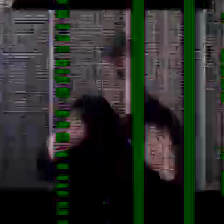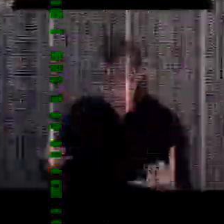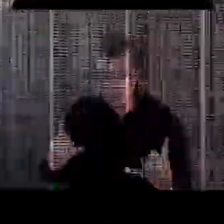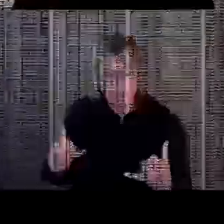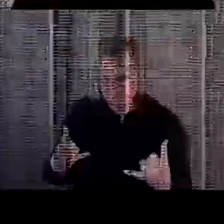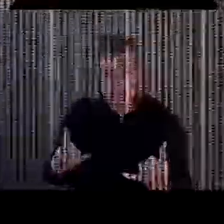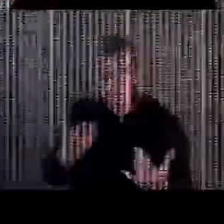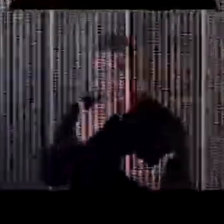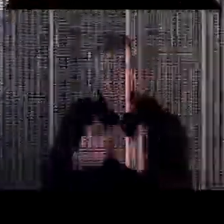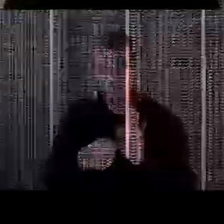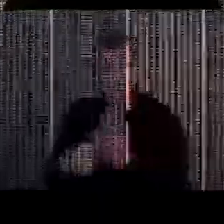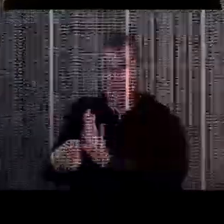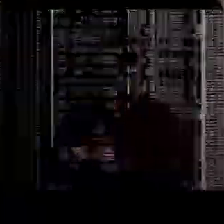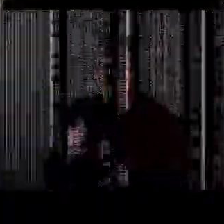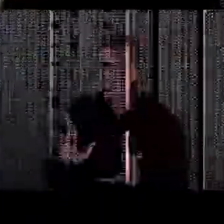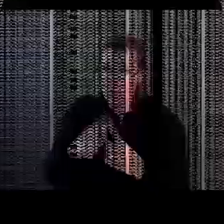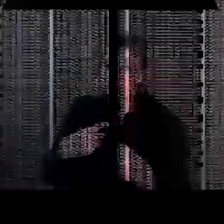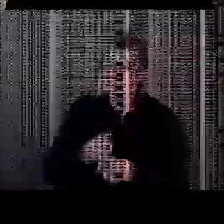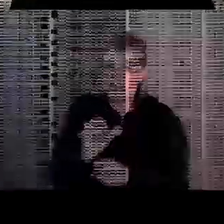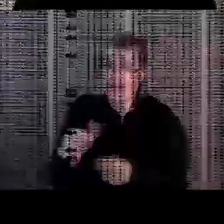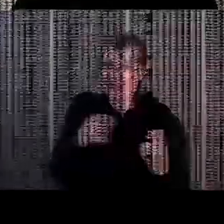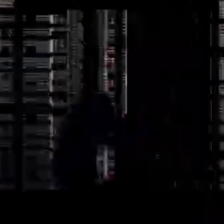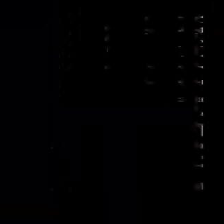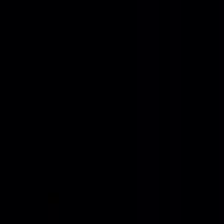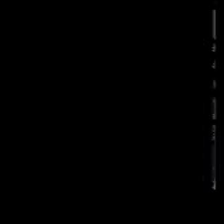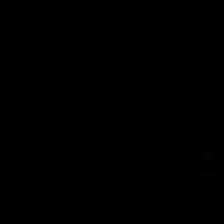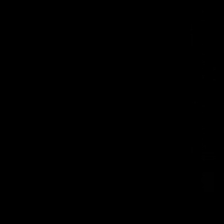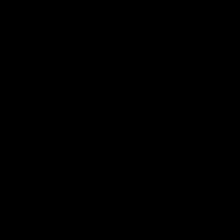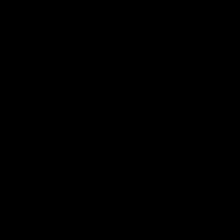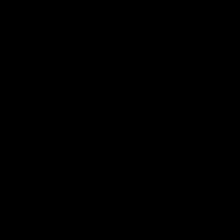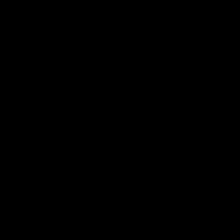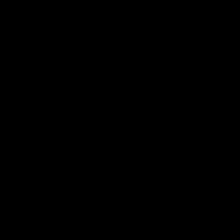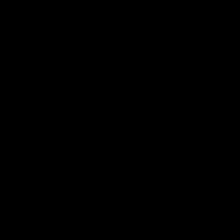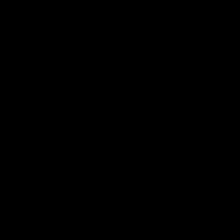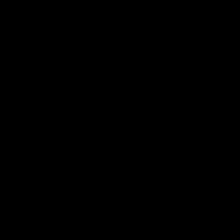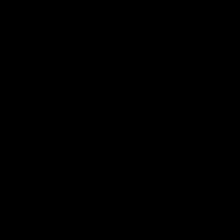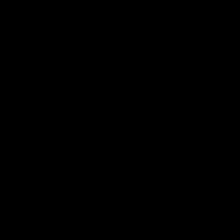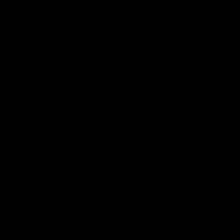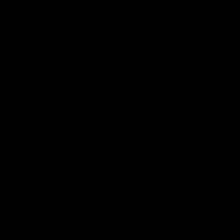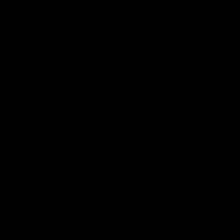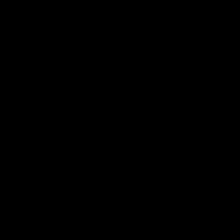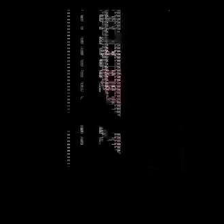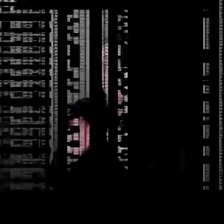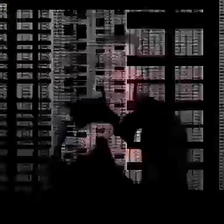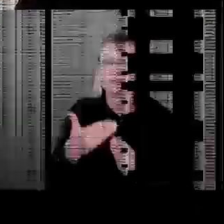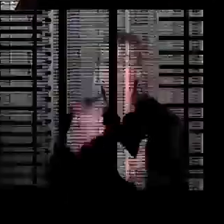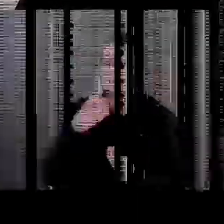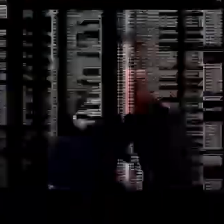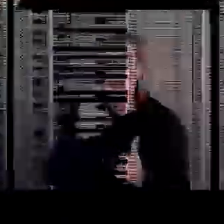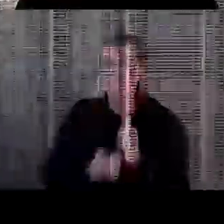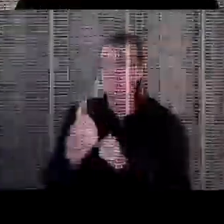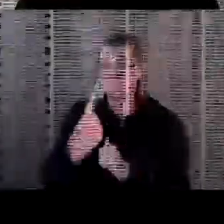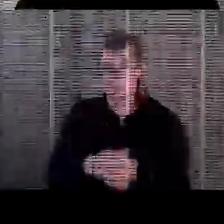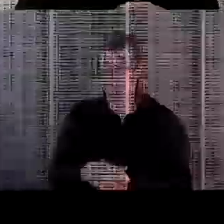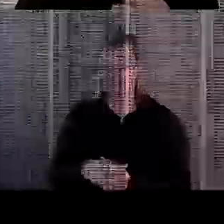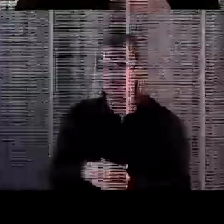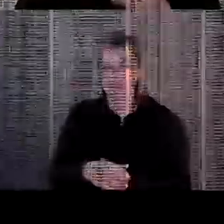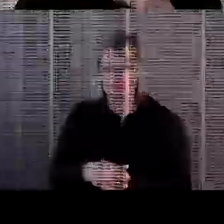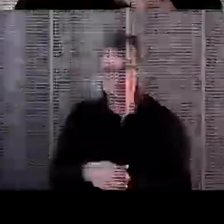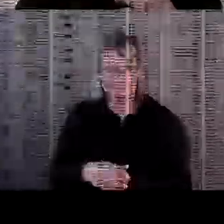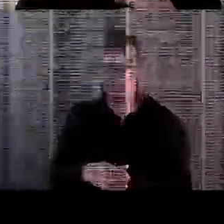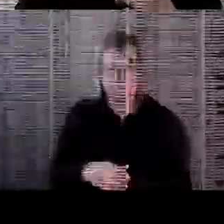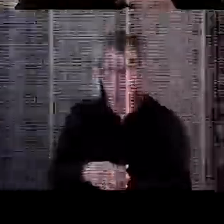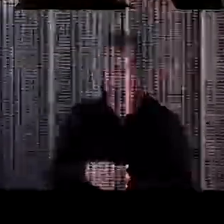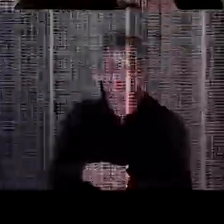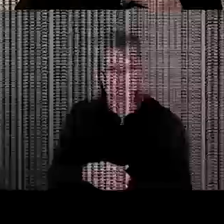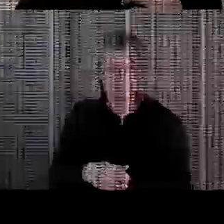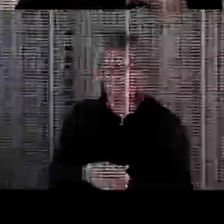education that you want to make that happen. So let's make the web more usable for everyone.